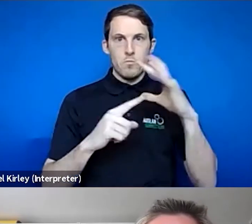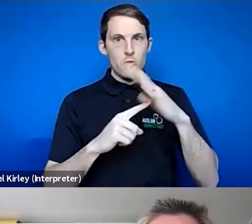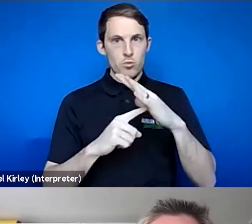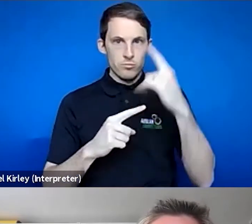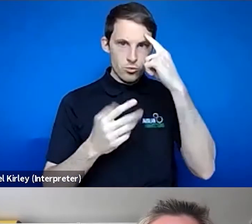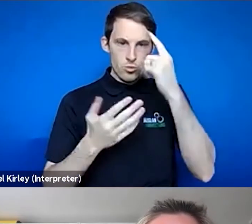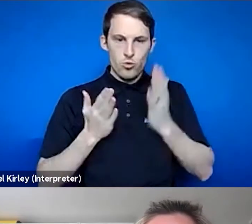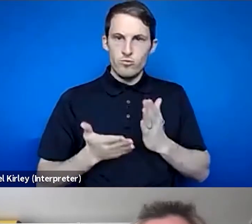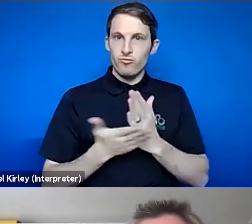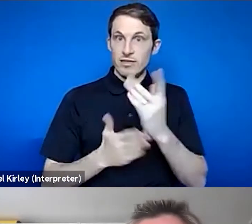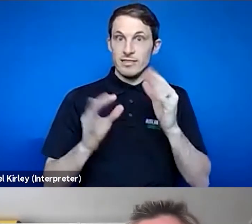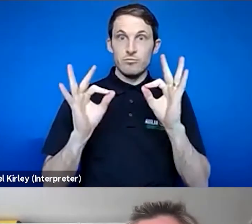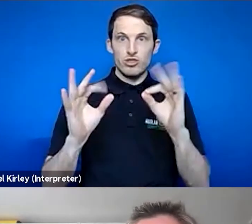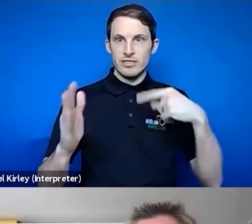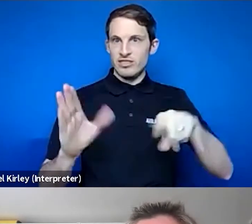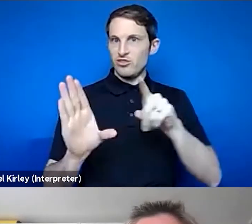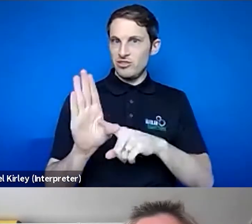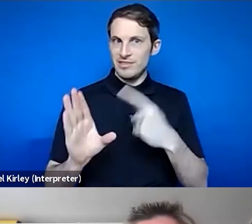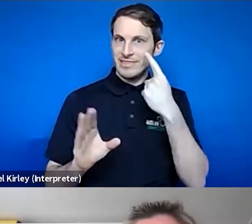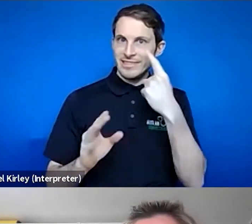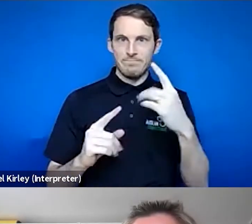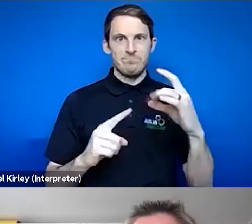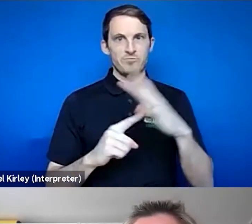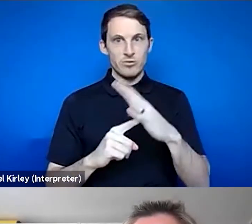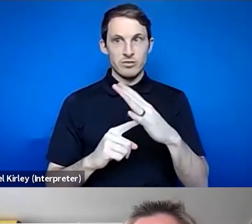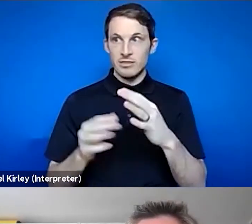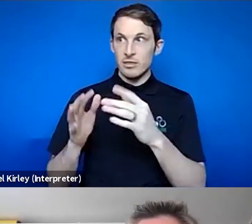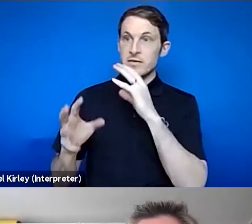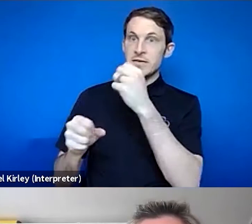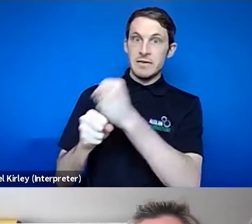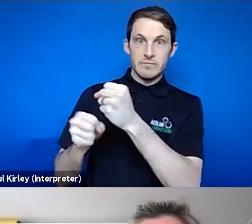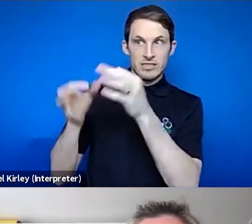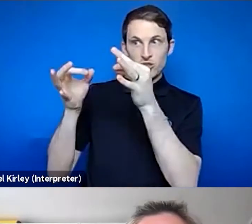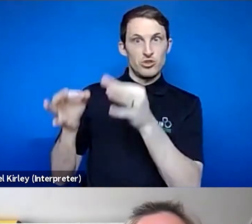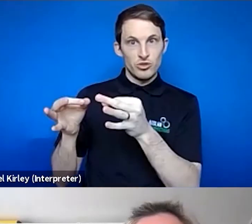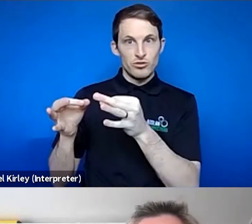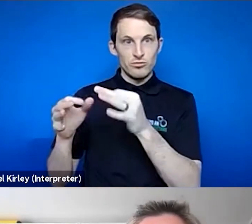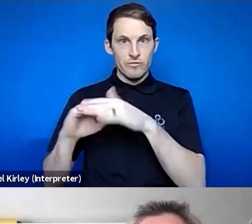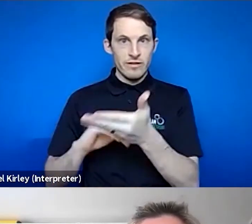rights matter and the decisions made by governments on our behalf matter. They matter if you are